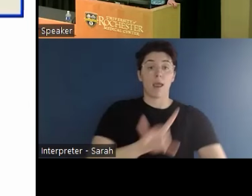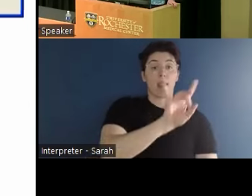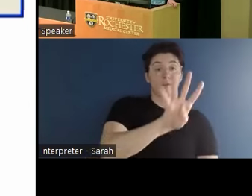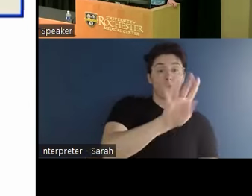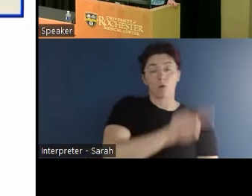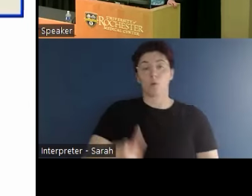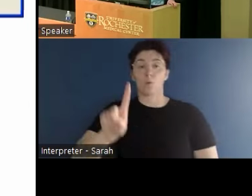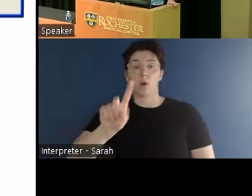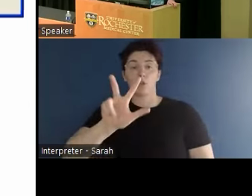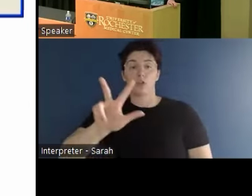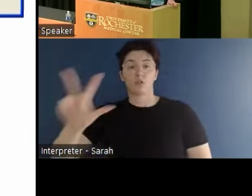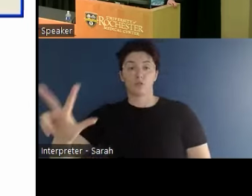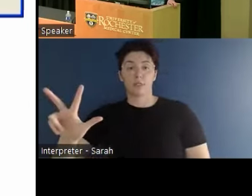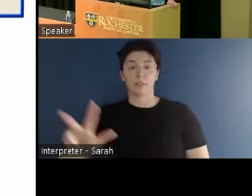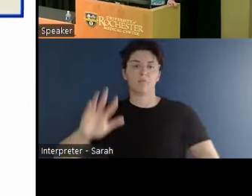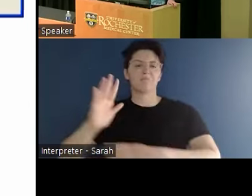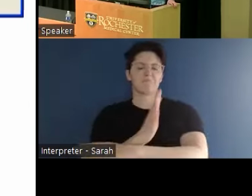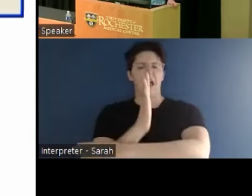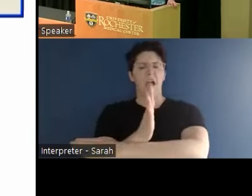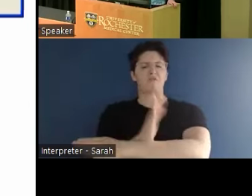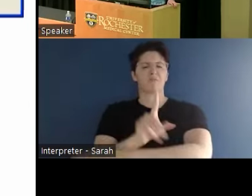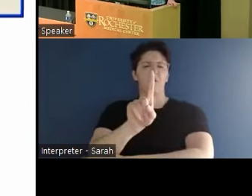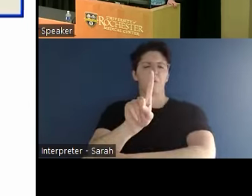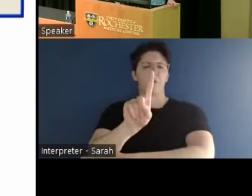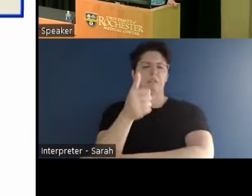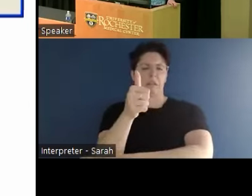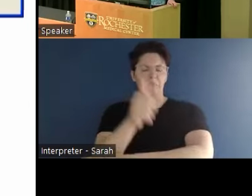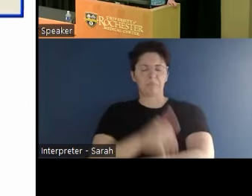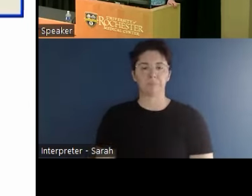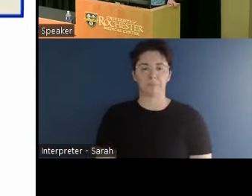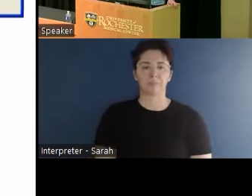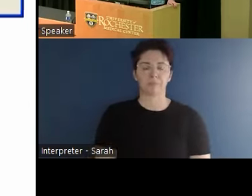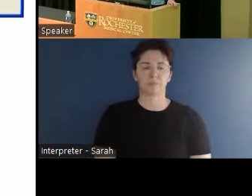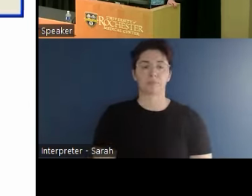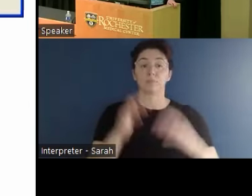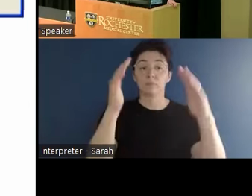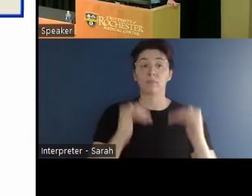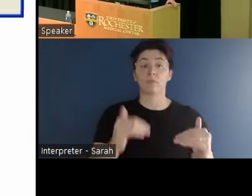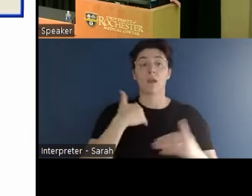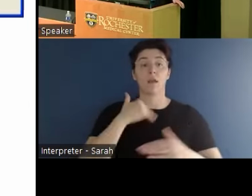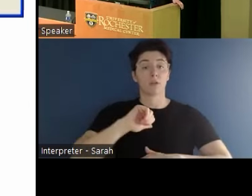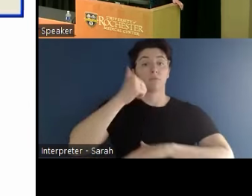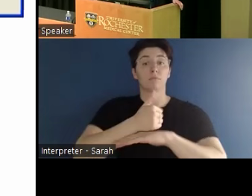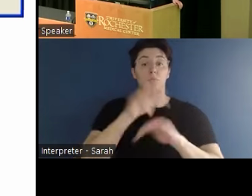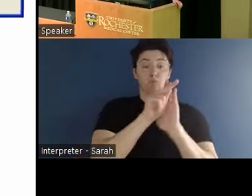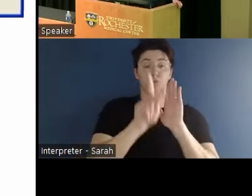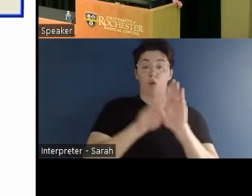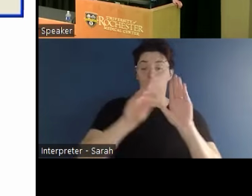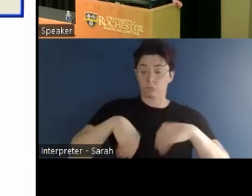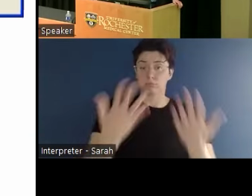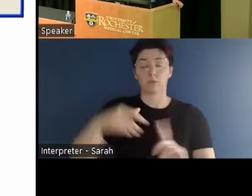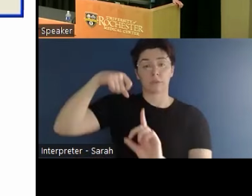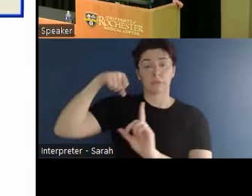scale IQ is about 110 I used an established protocol to deliver sensory stimuli what's